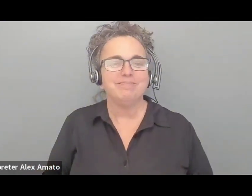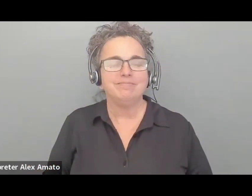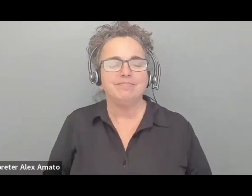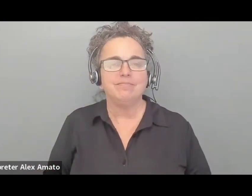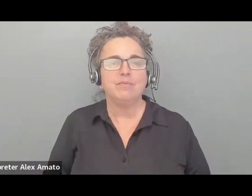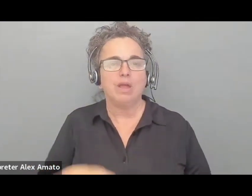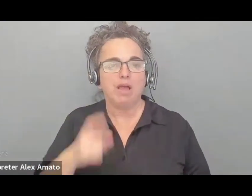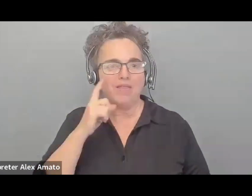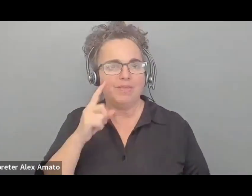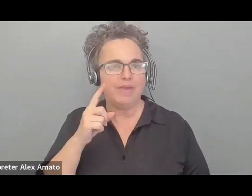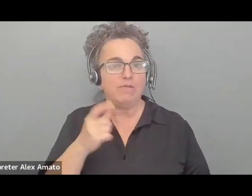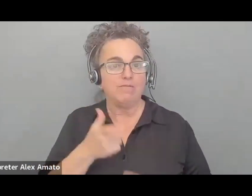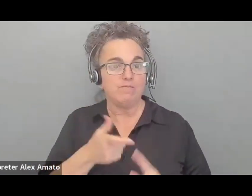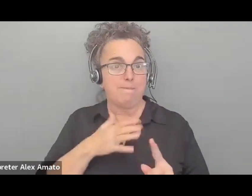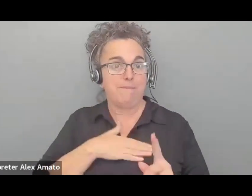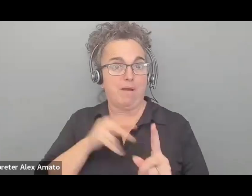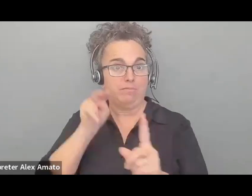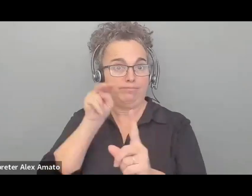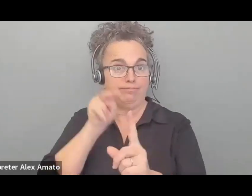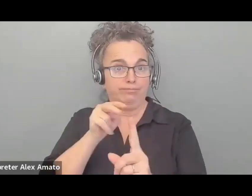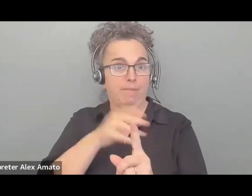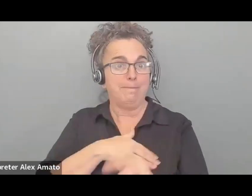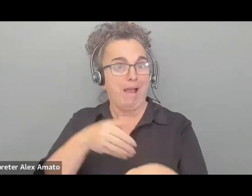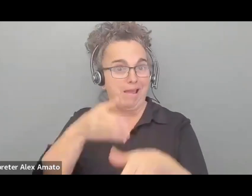I think the expertise I would say I bring here is really